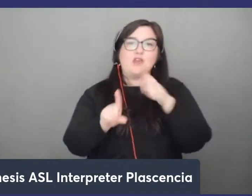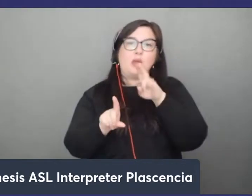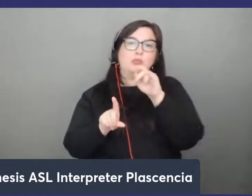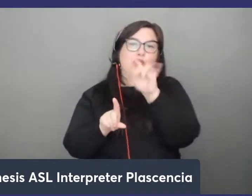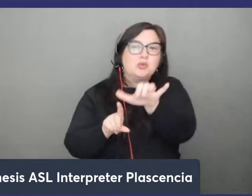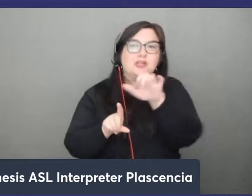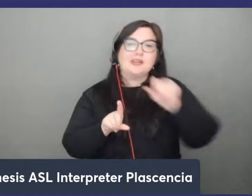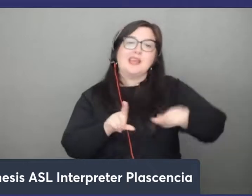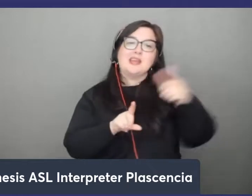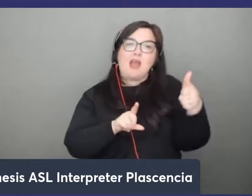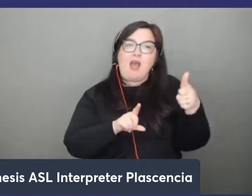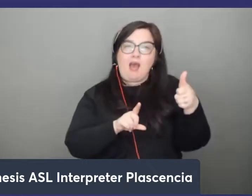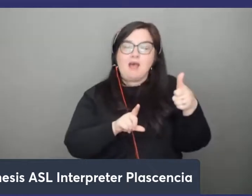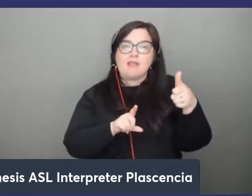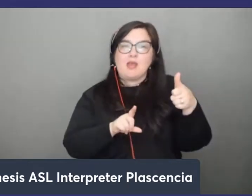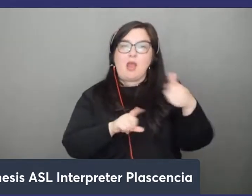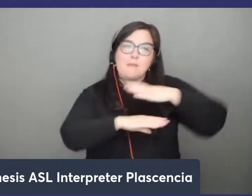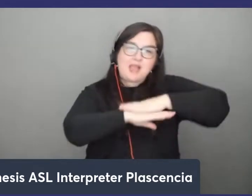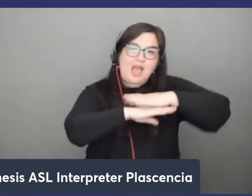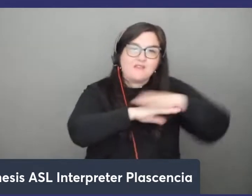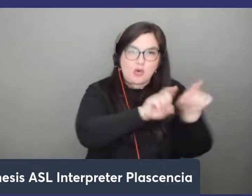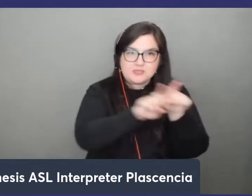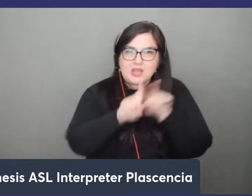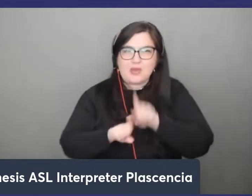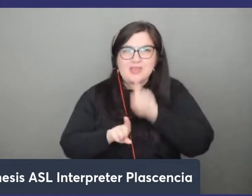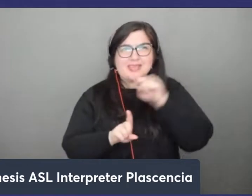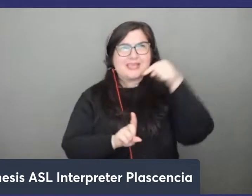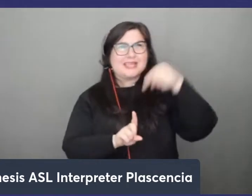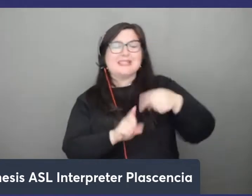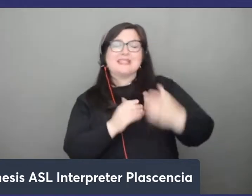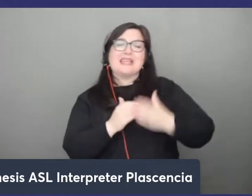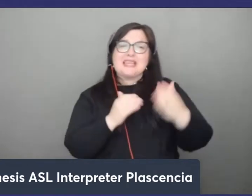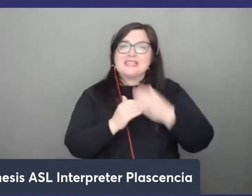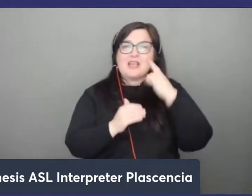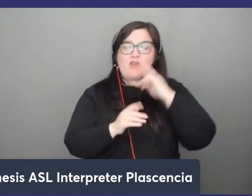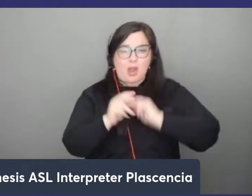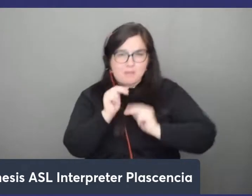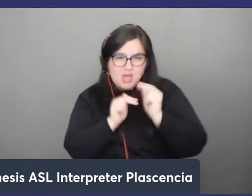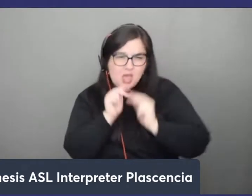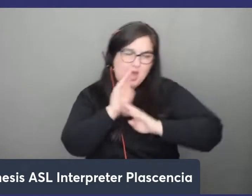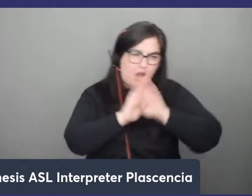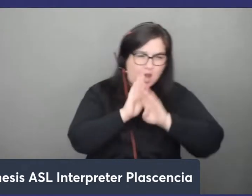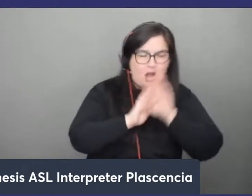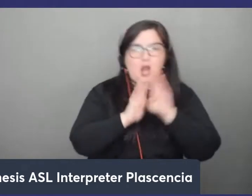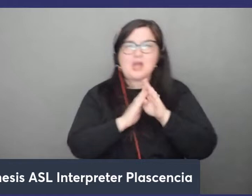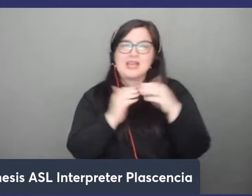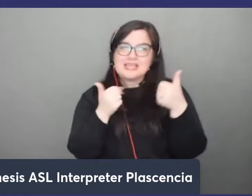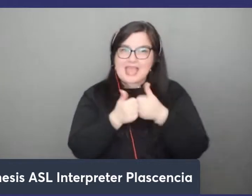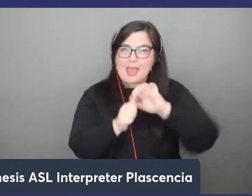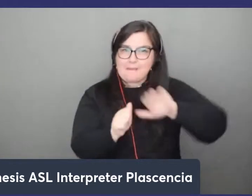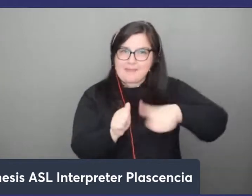And this makes it super easy for game developers to build those game backend features. Got it, okay.